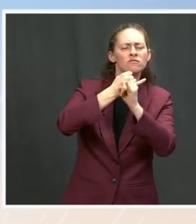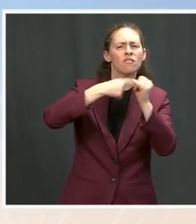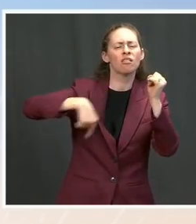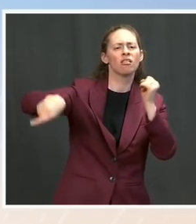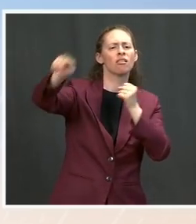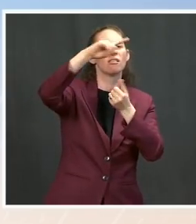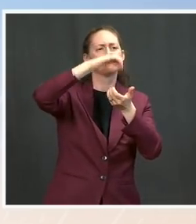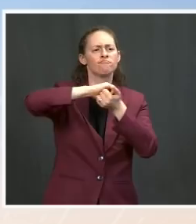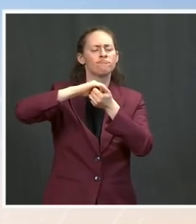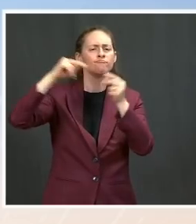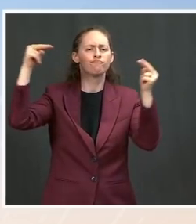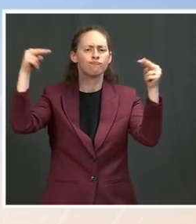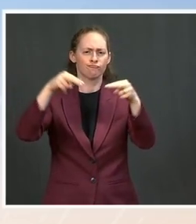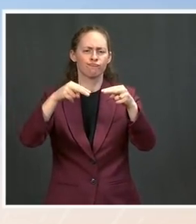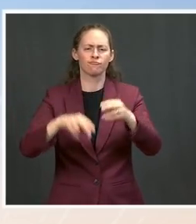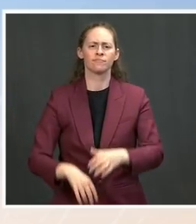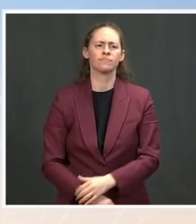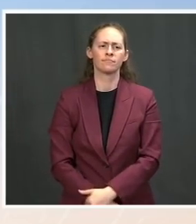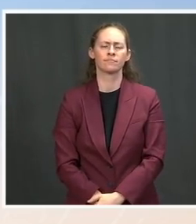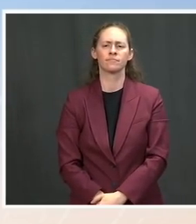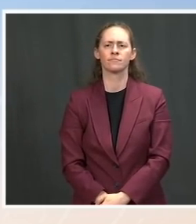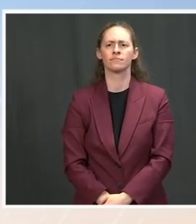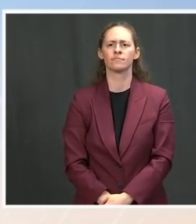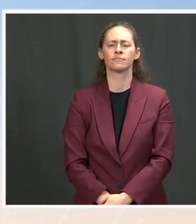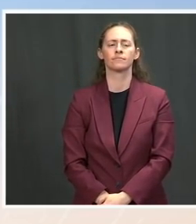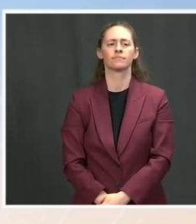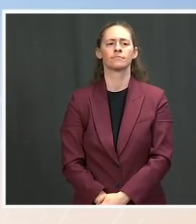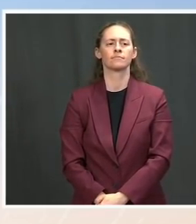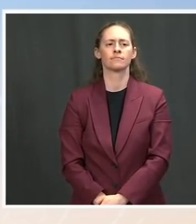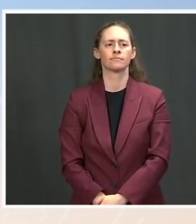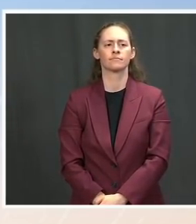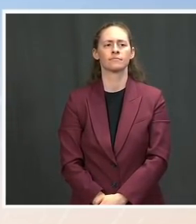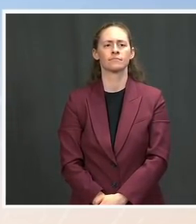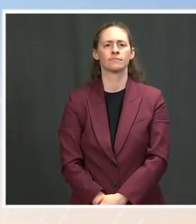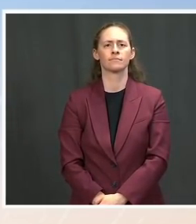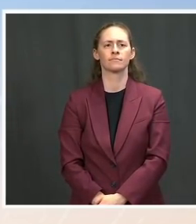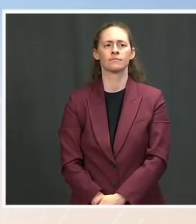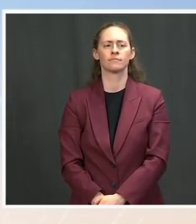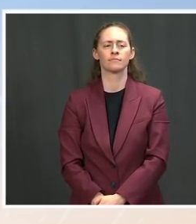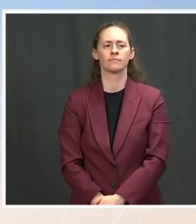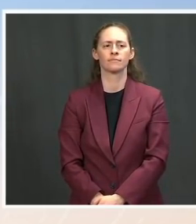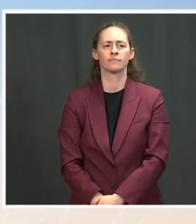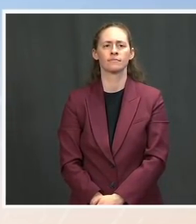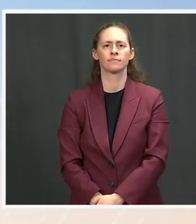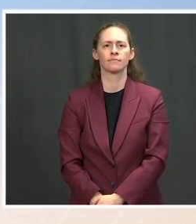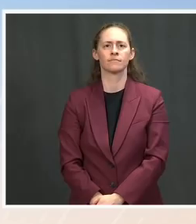when the U.S. and the U.S. Embassy -- United States -- deals with a Taliban government which is ruling Afghanistan?